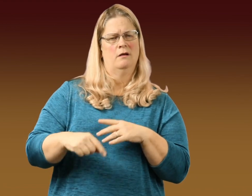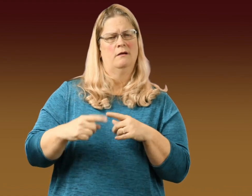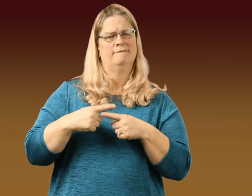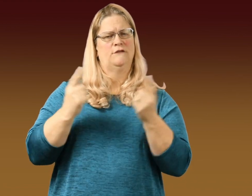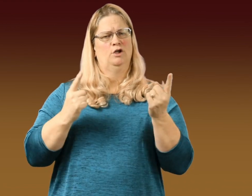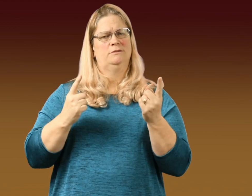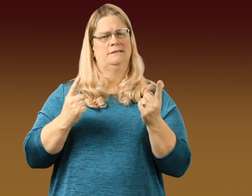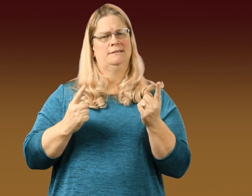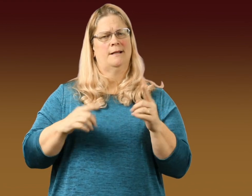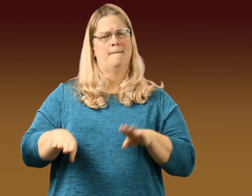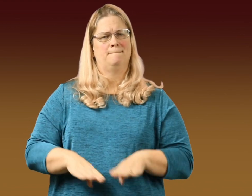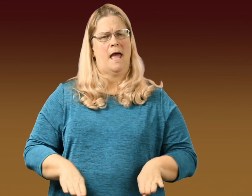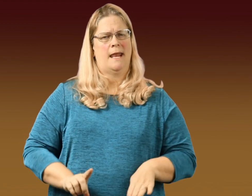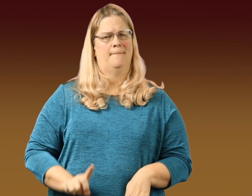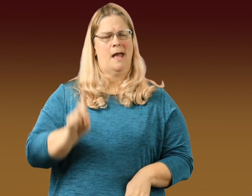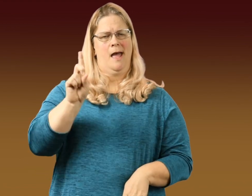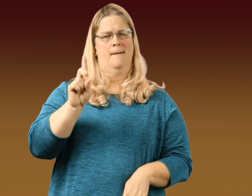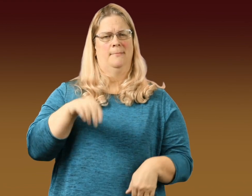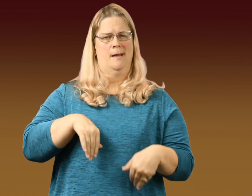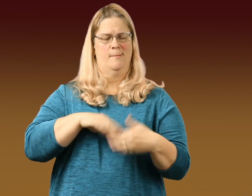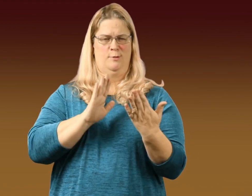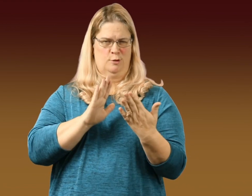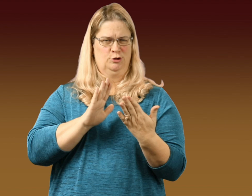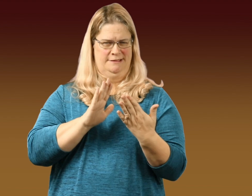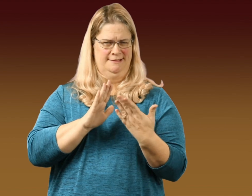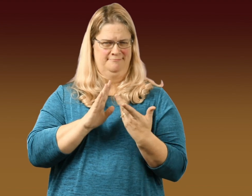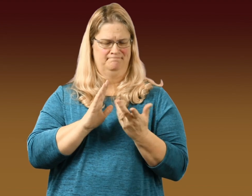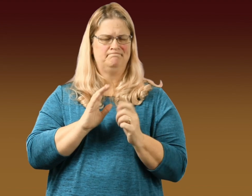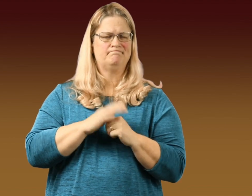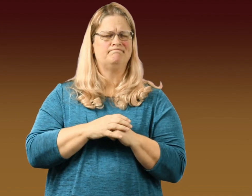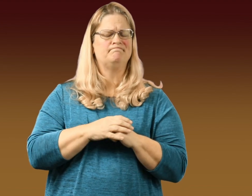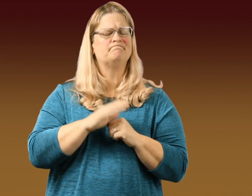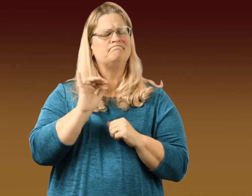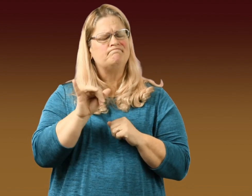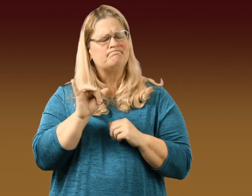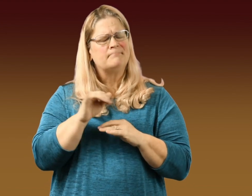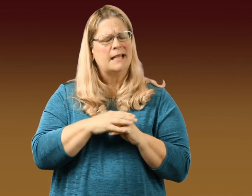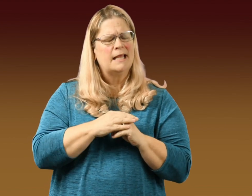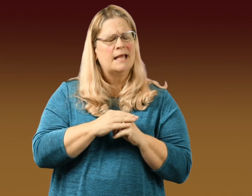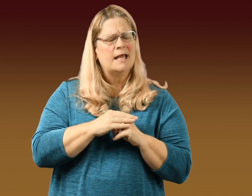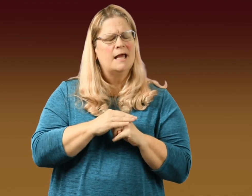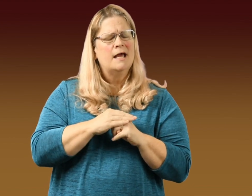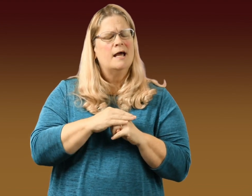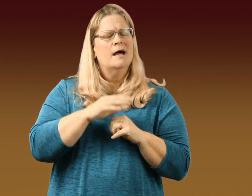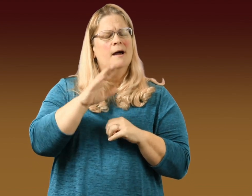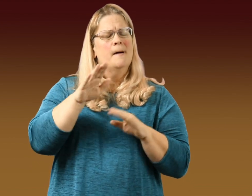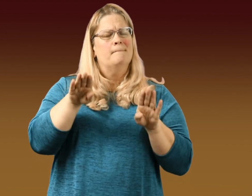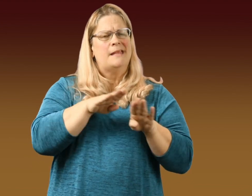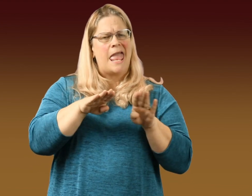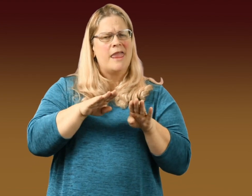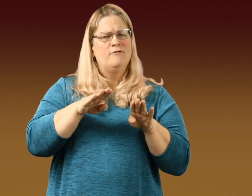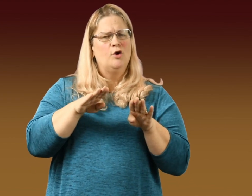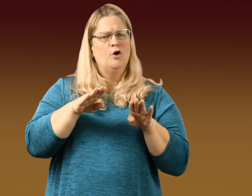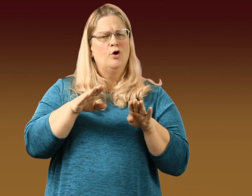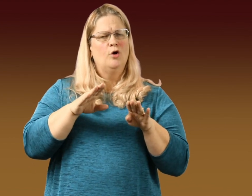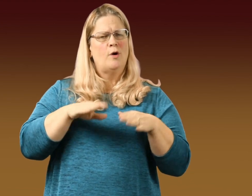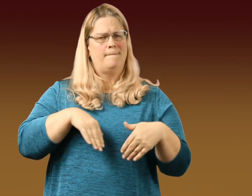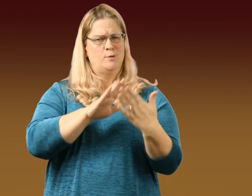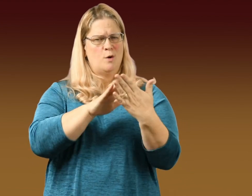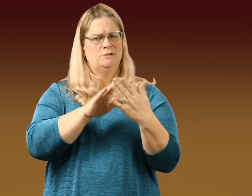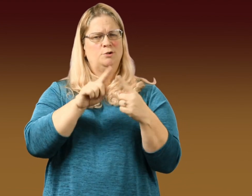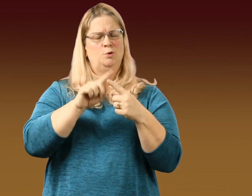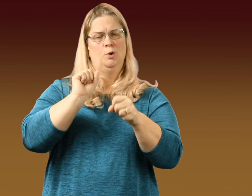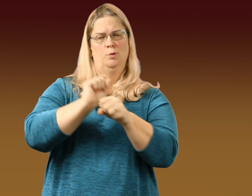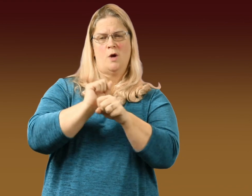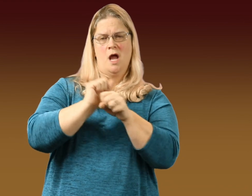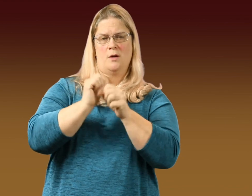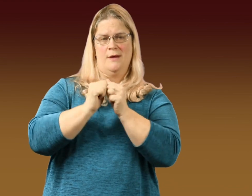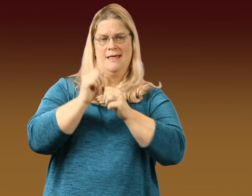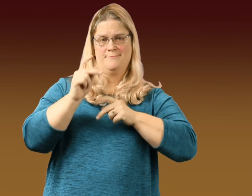Now, looking at top-down versus bottom-up approaches, behavioral approaches to working